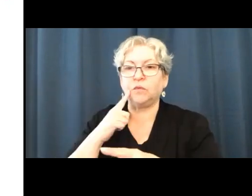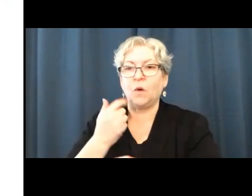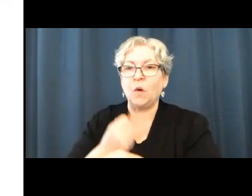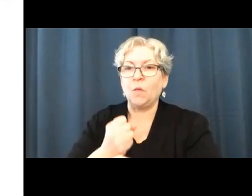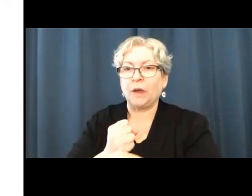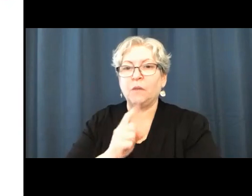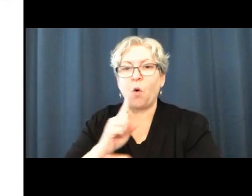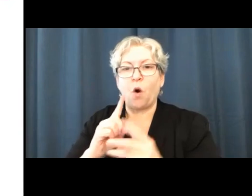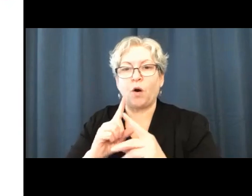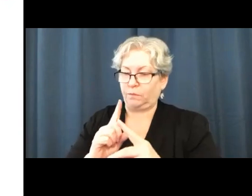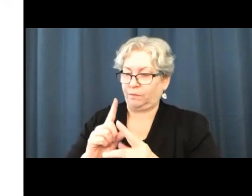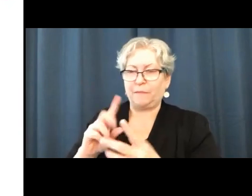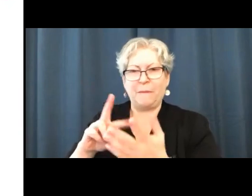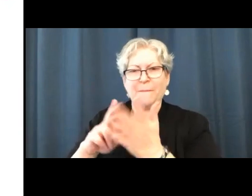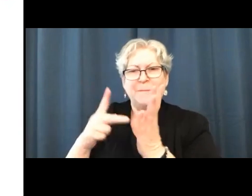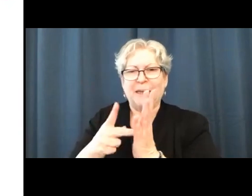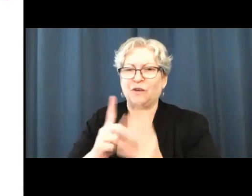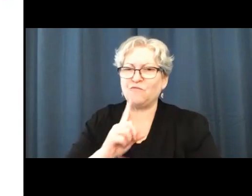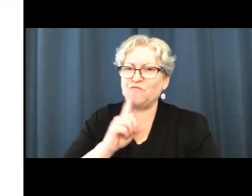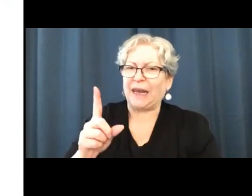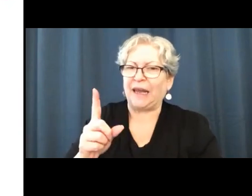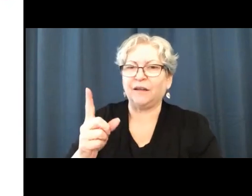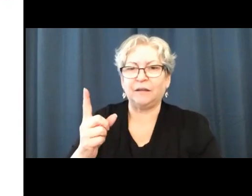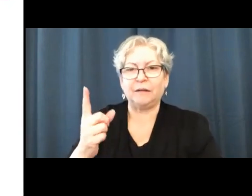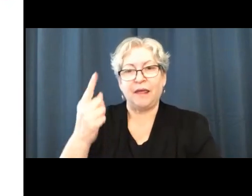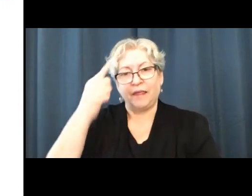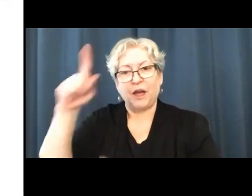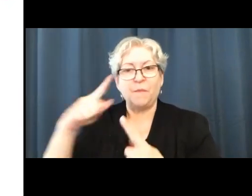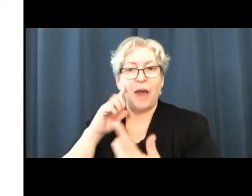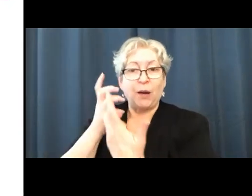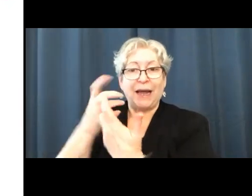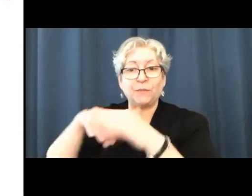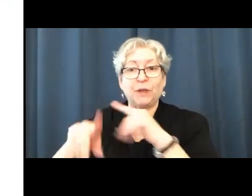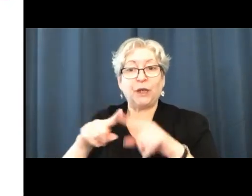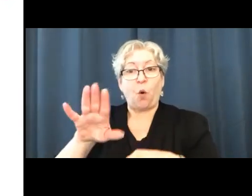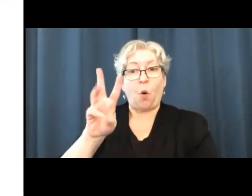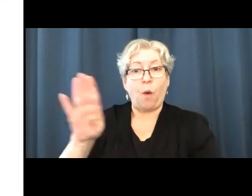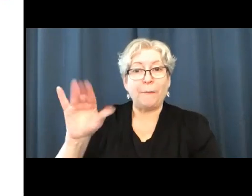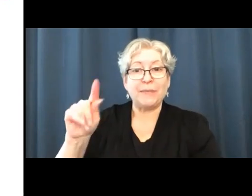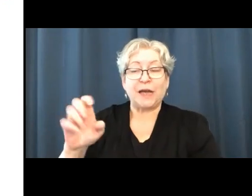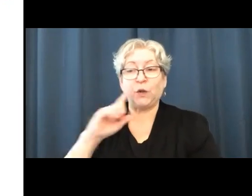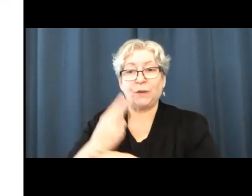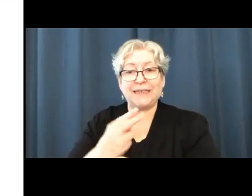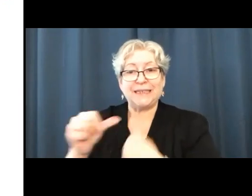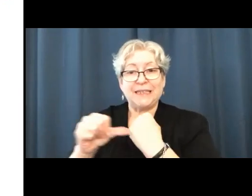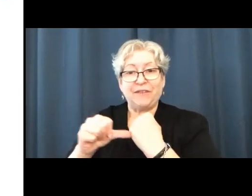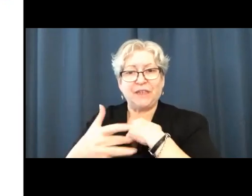what accessibility actually looks like with regards to when somebody goes to your website, who's using assistive technology, what are their experiences?